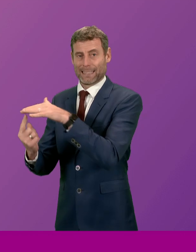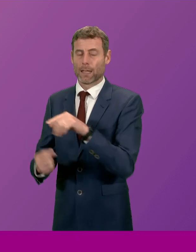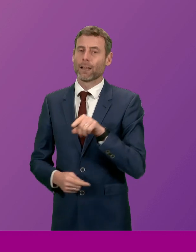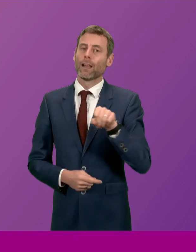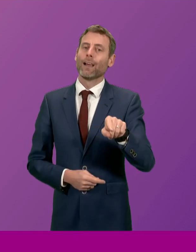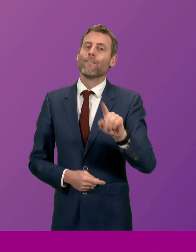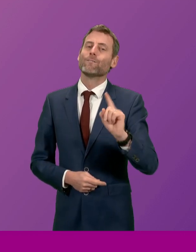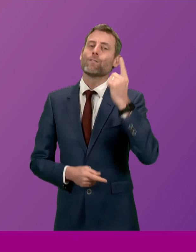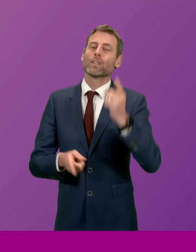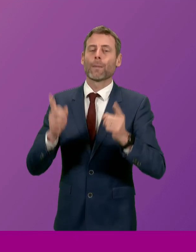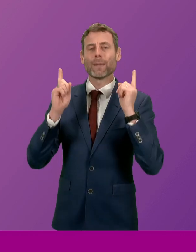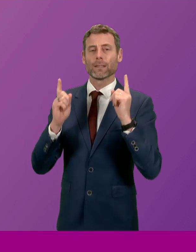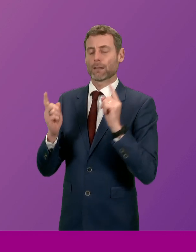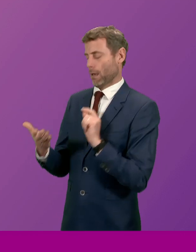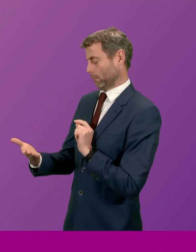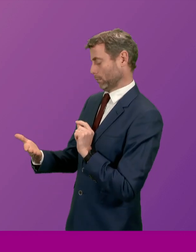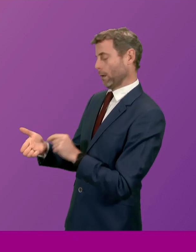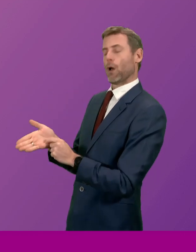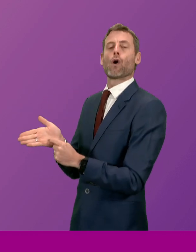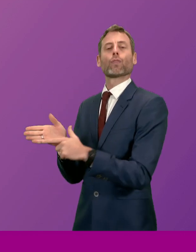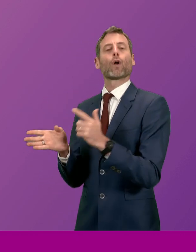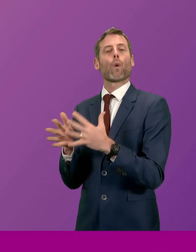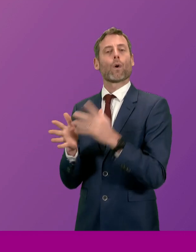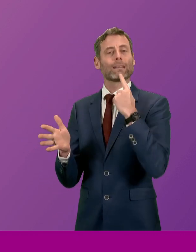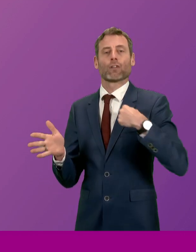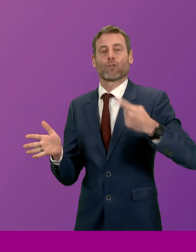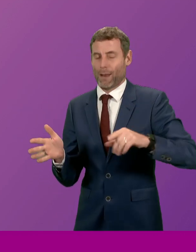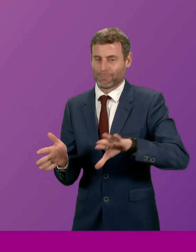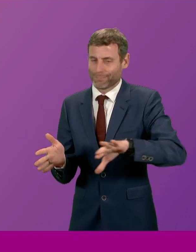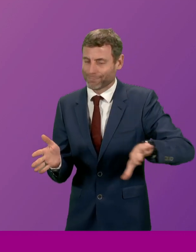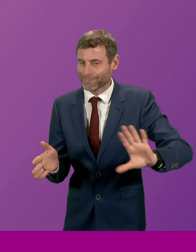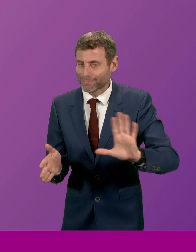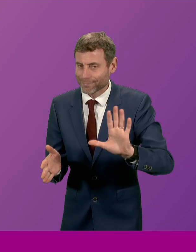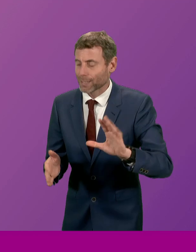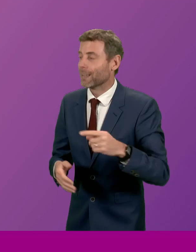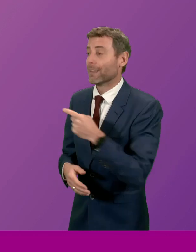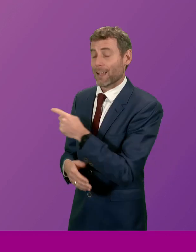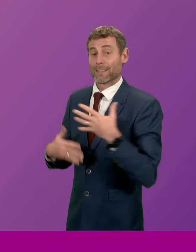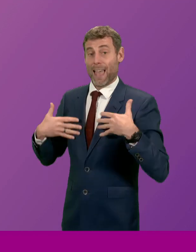legal interpretations. The Scottish National Party health secretary was warned directly last year